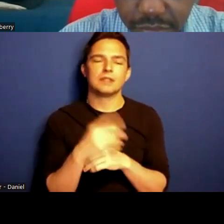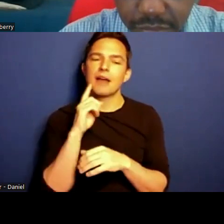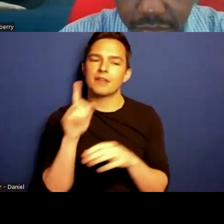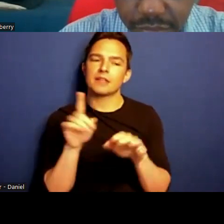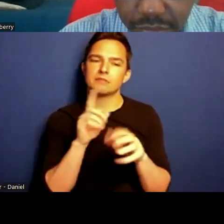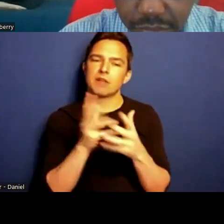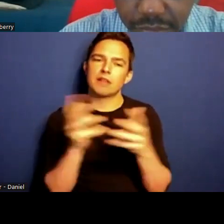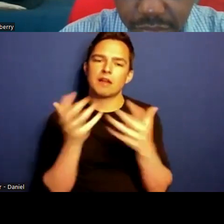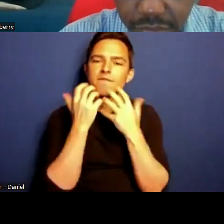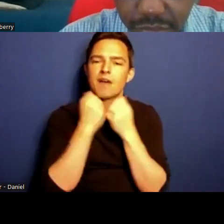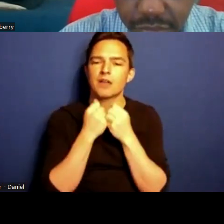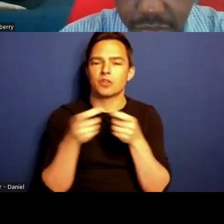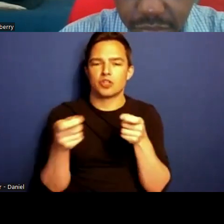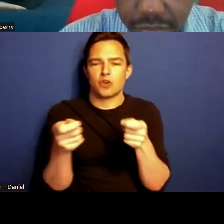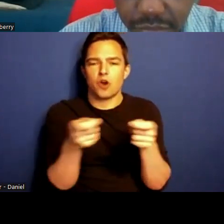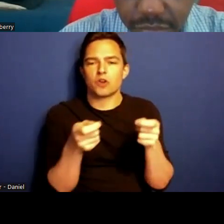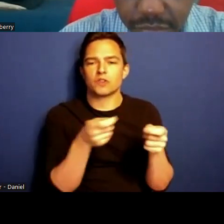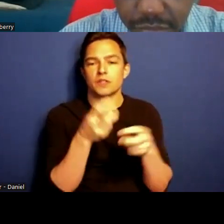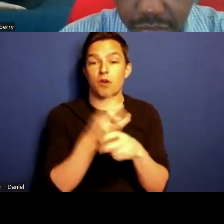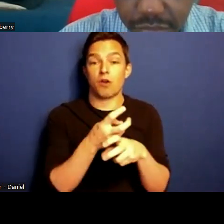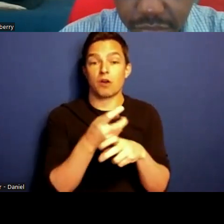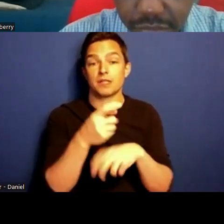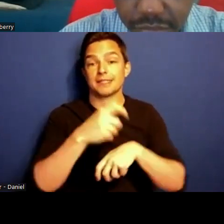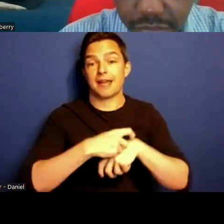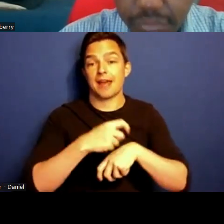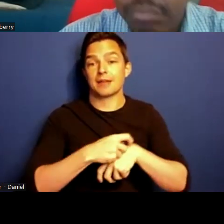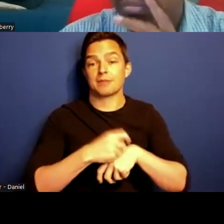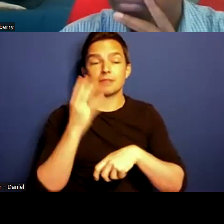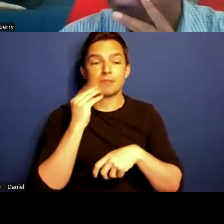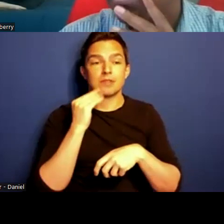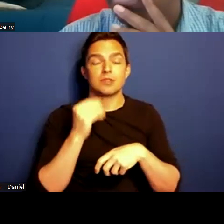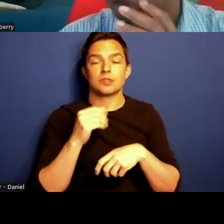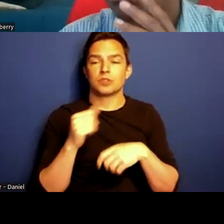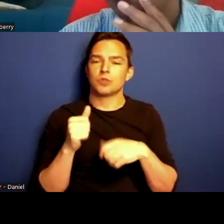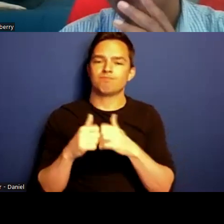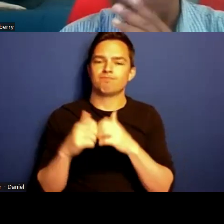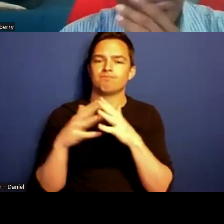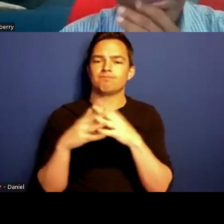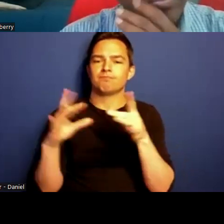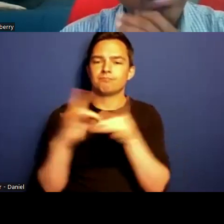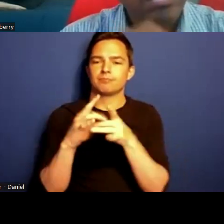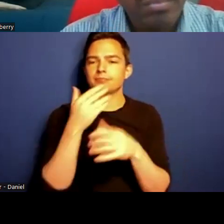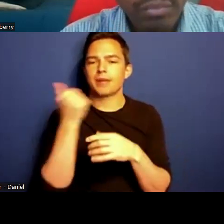in harnessing those hard times to forge better relationships and obviously that doesn't always